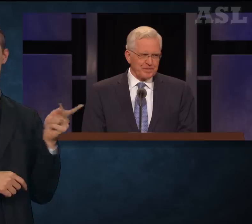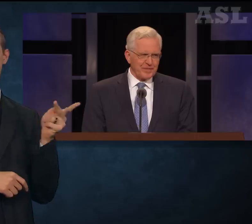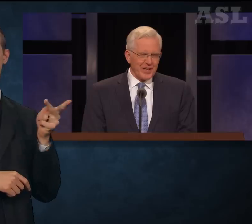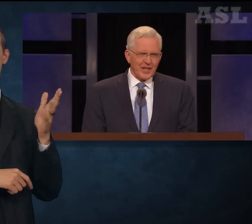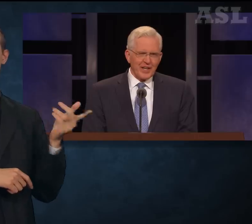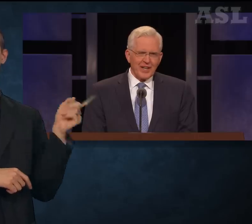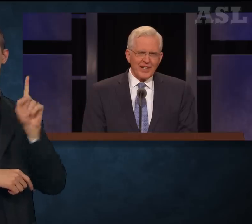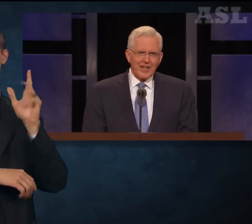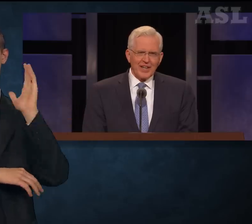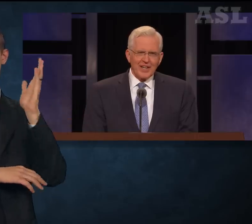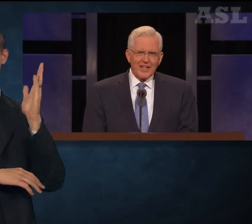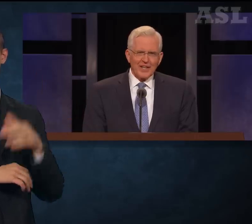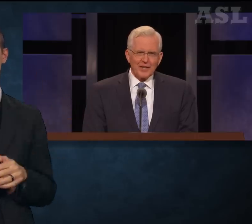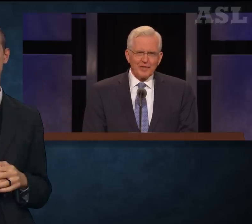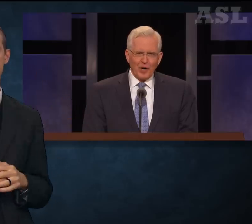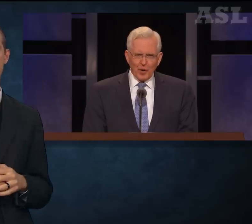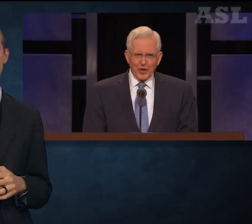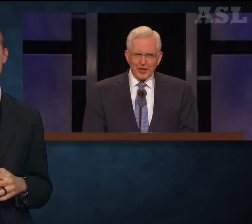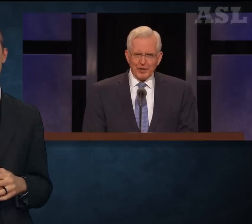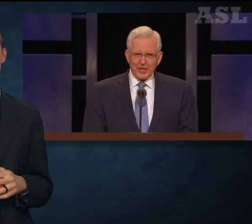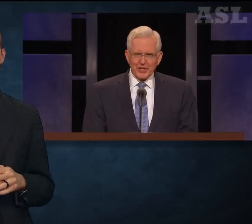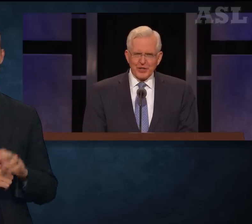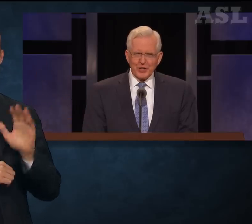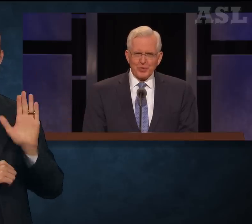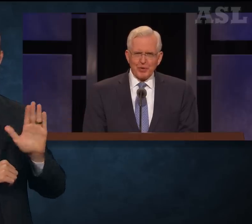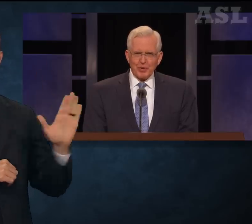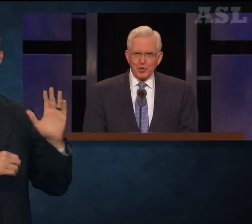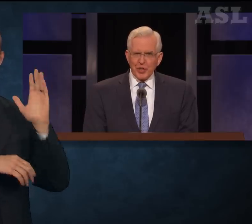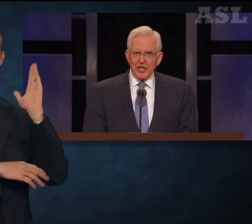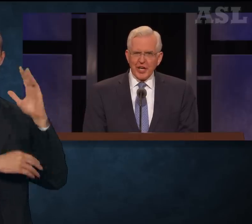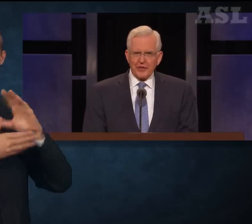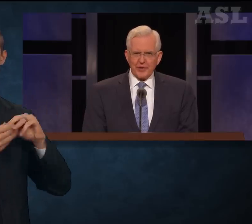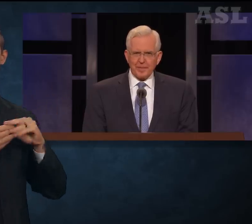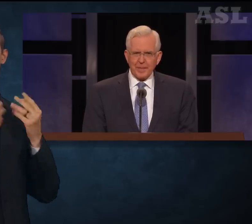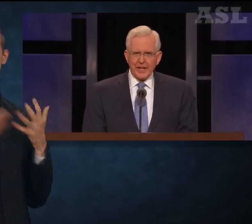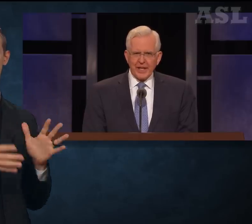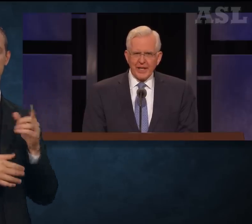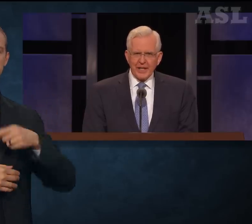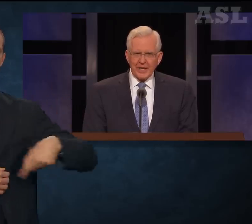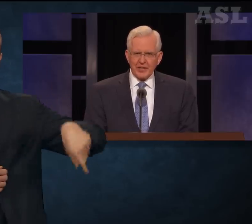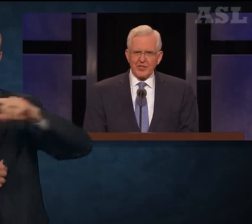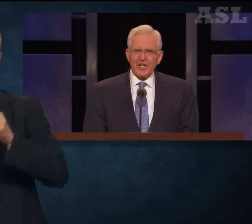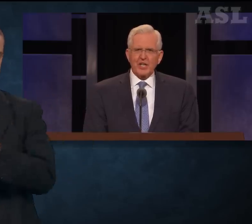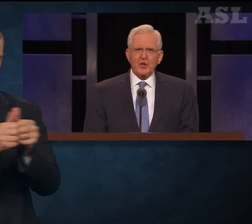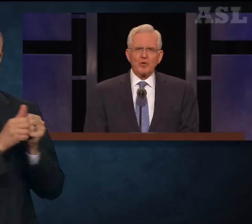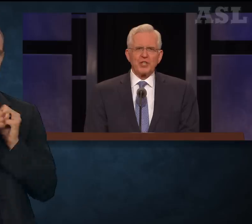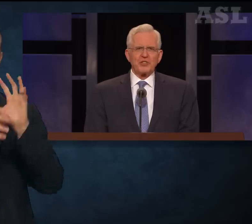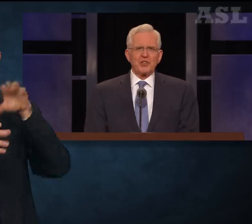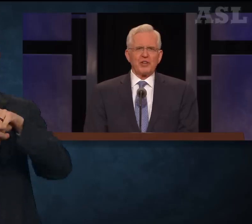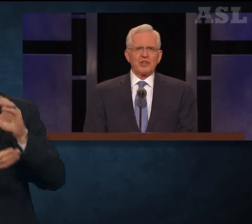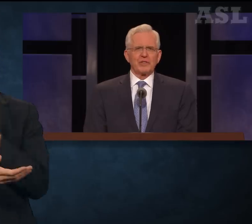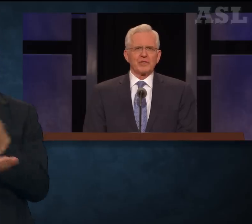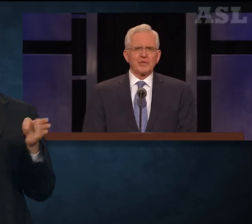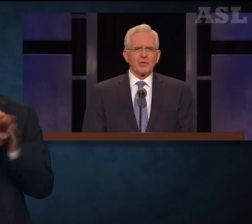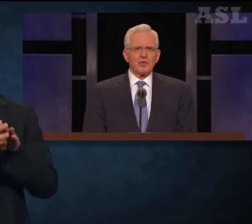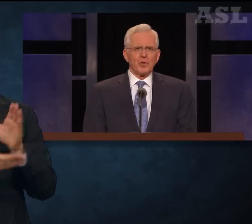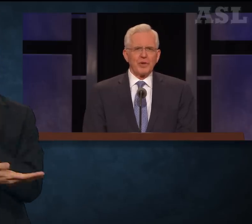AND SISTER WENDY W. NELSON.